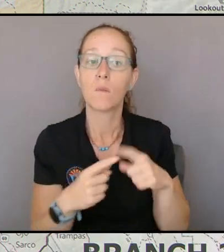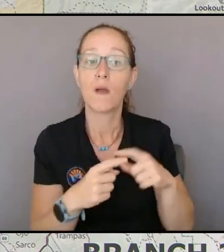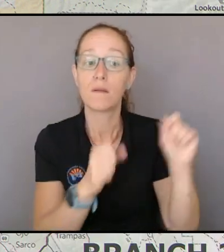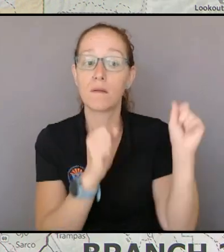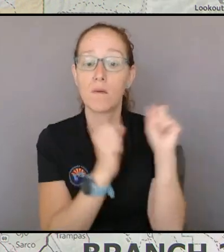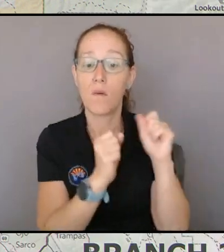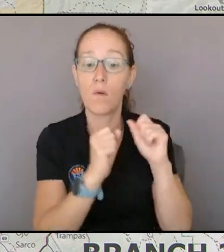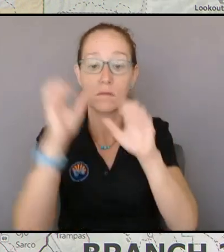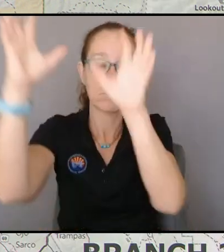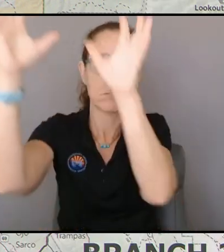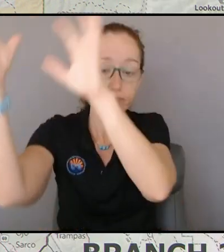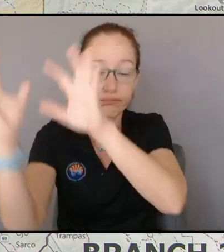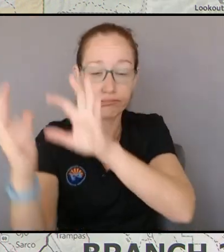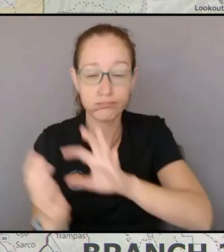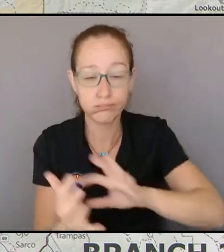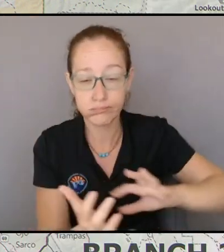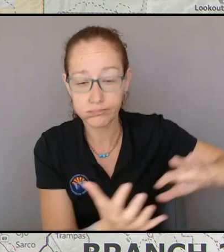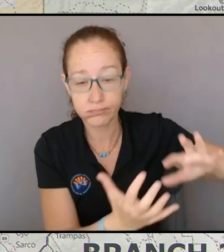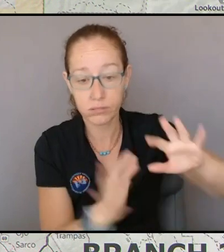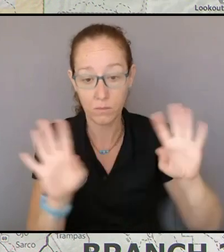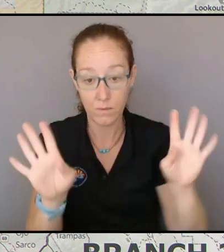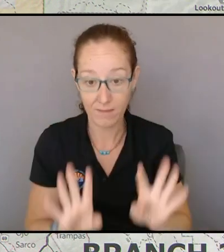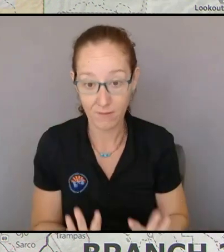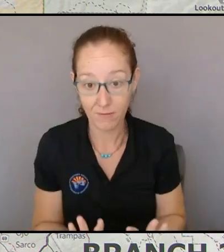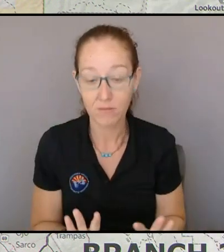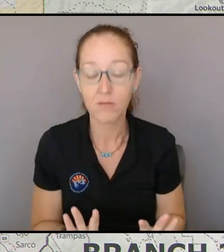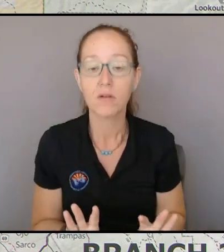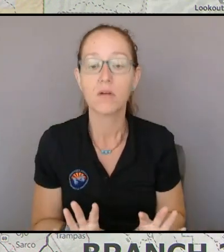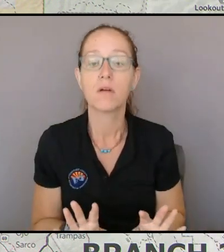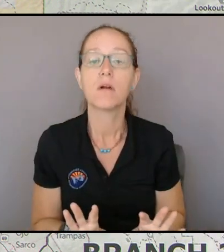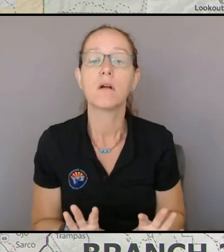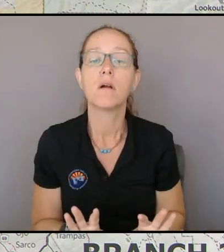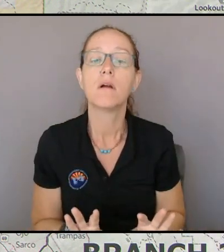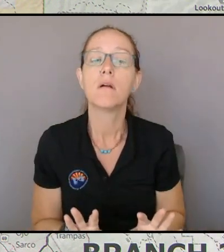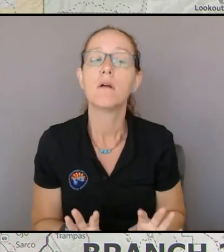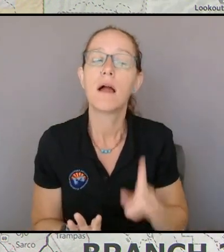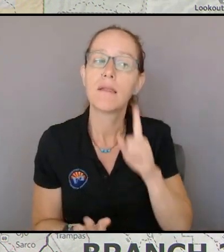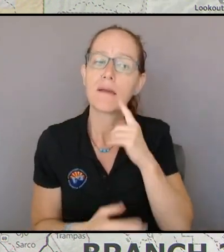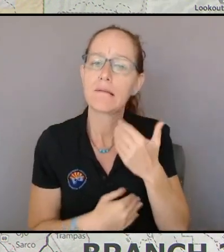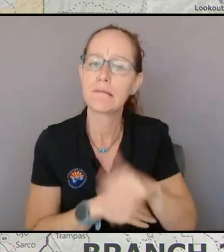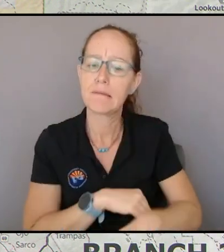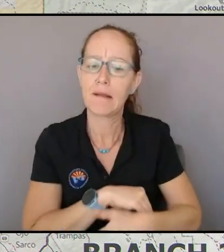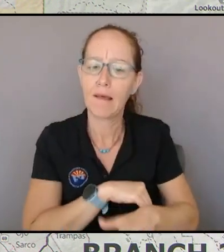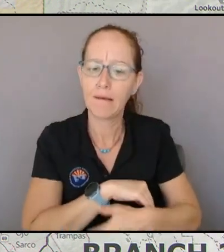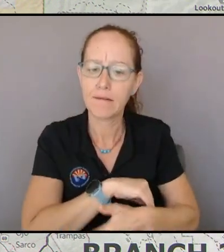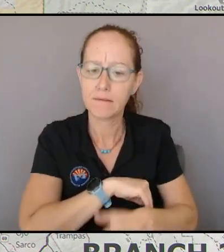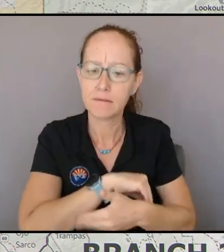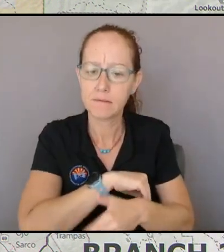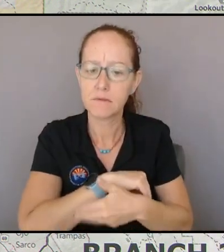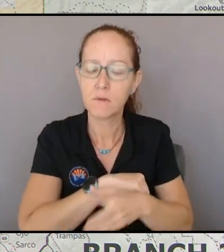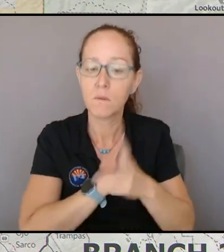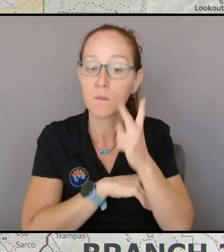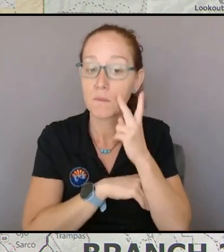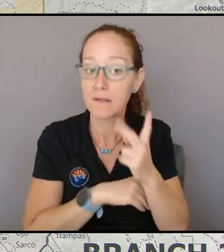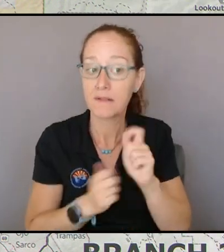going to see-- or actually it sounds like starting late tonight we're going to see northeast winds, and then southeast winds, strong winds during the day. Almost as strong